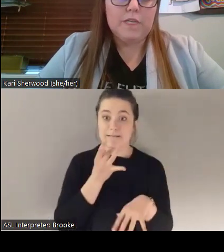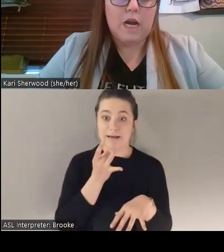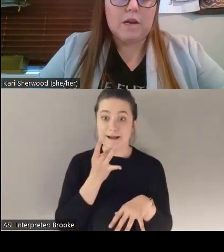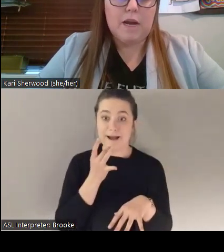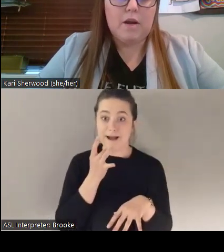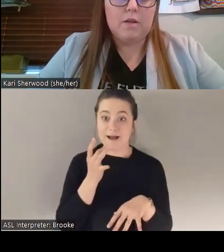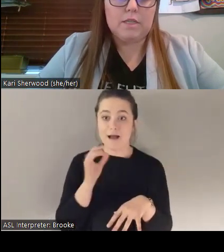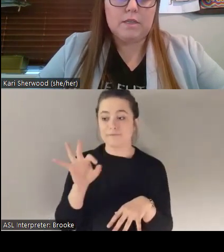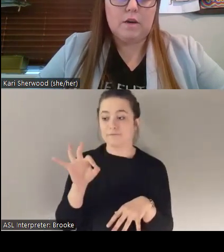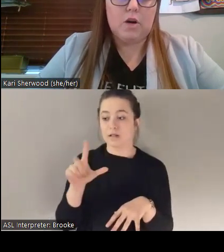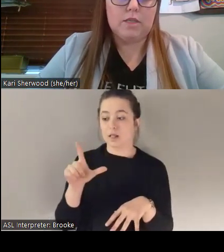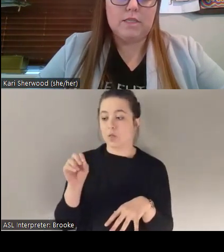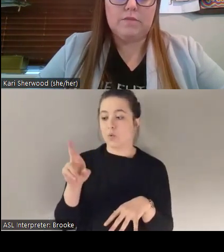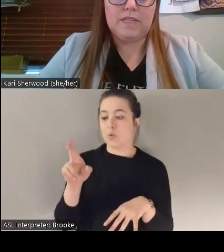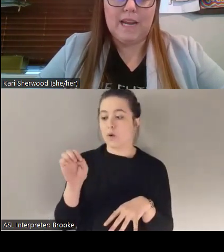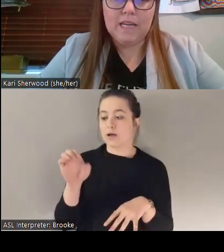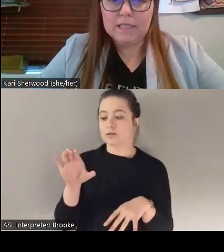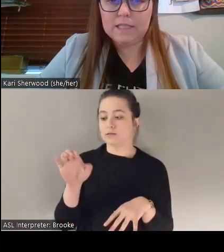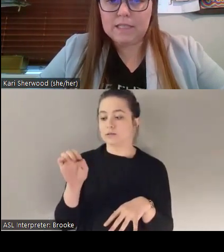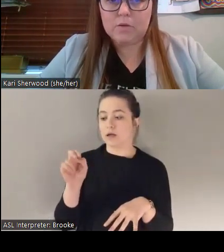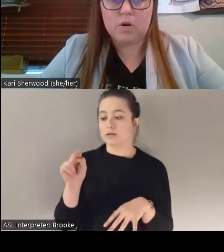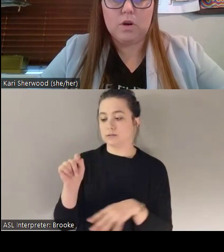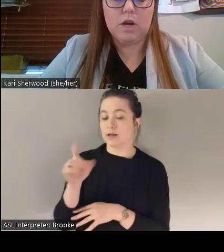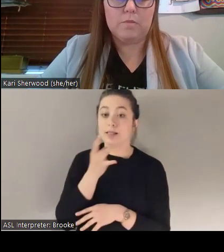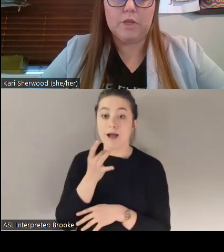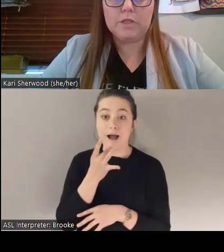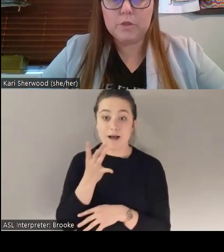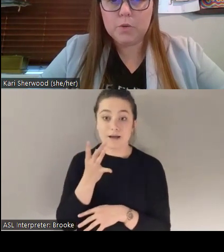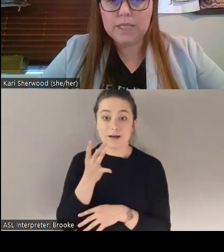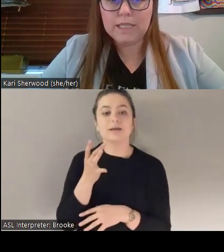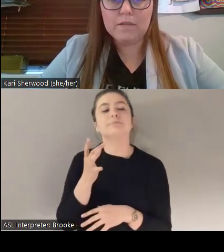When we talk about our sense of taste or gustatory